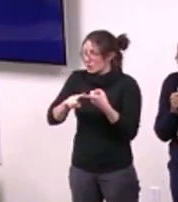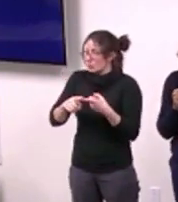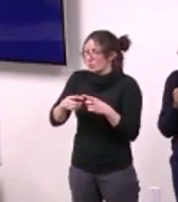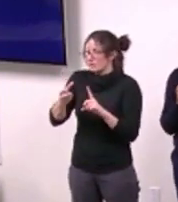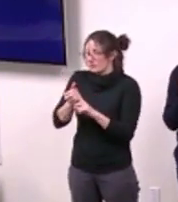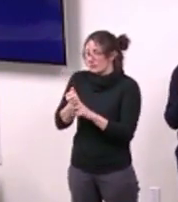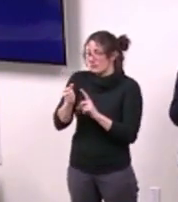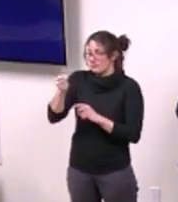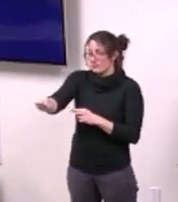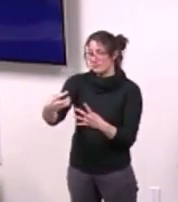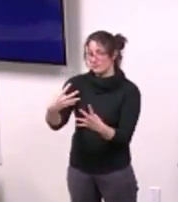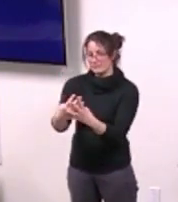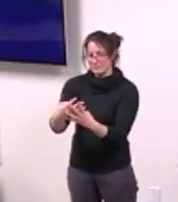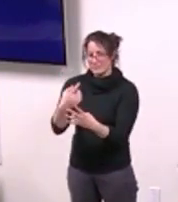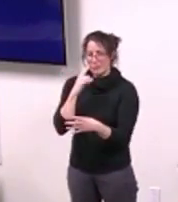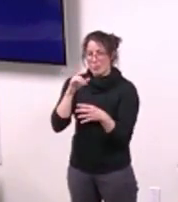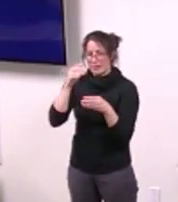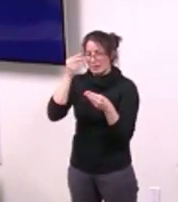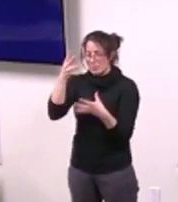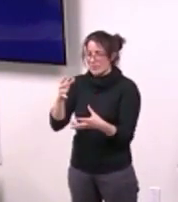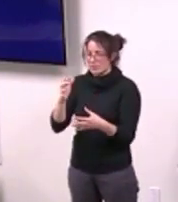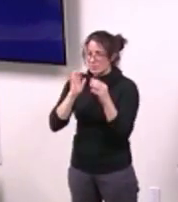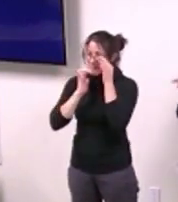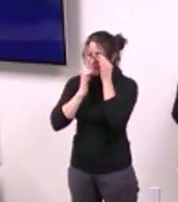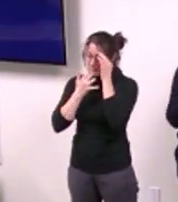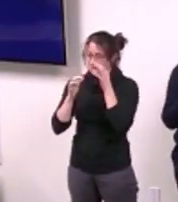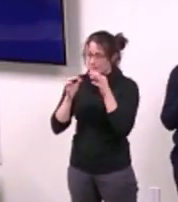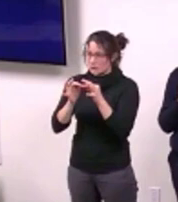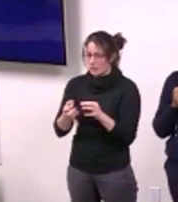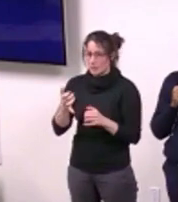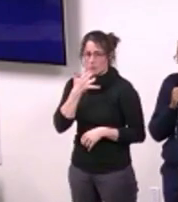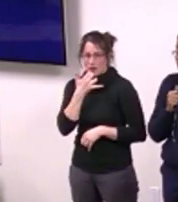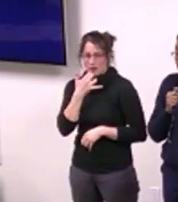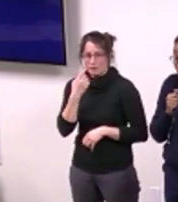For information to be misinterpreted. And for anything that you say to be used against you.